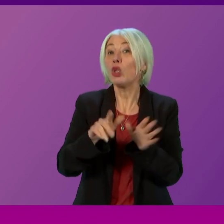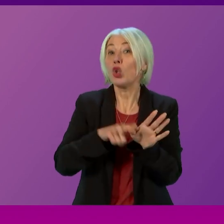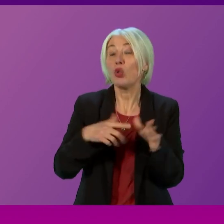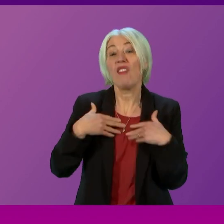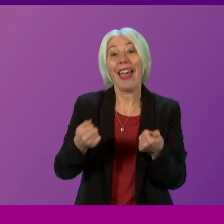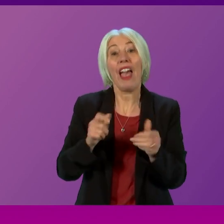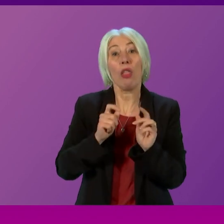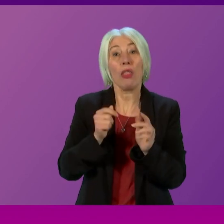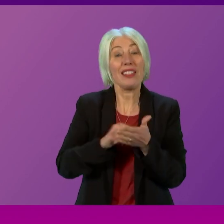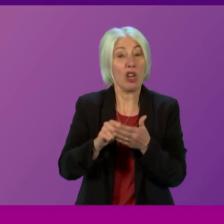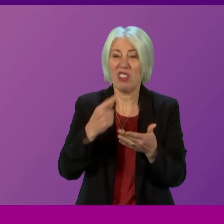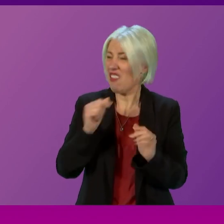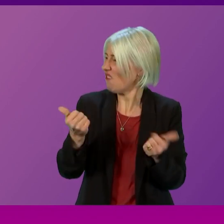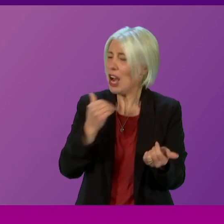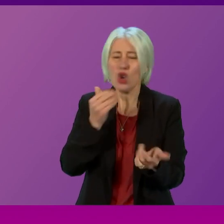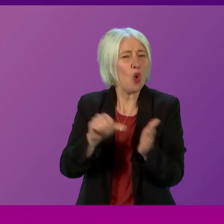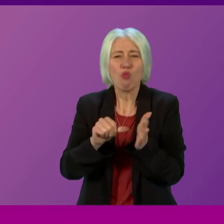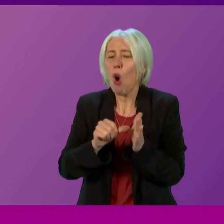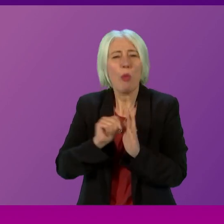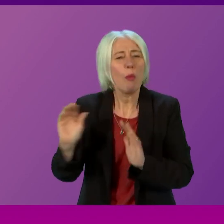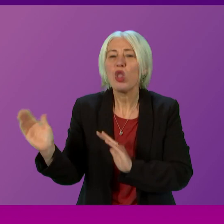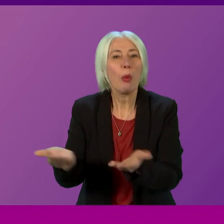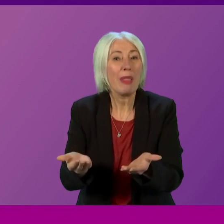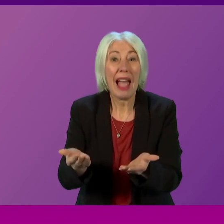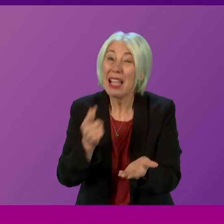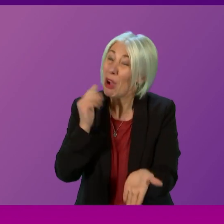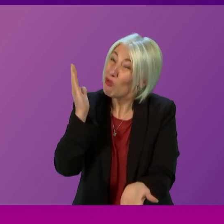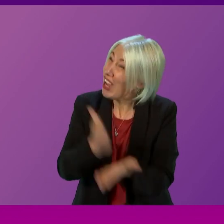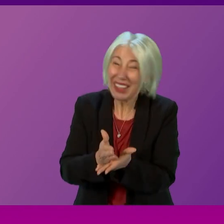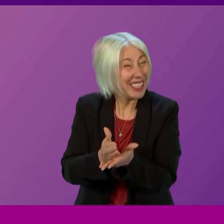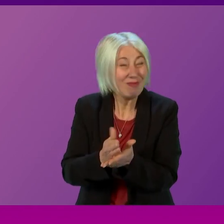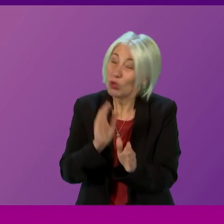problem with supply, but unfortunately that is not the reality. He was clearly